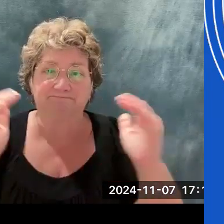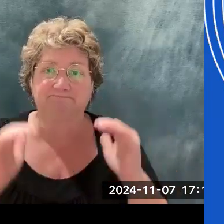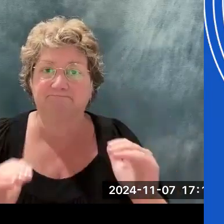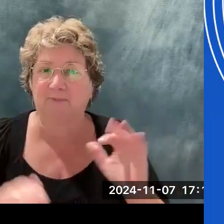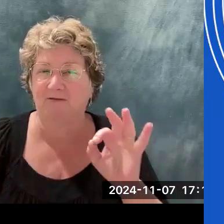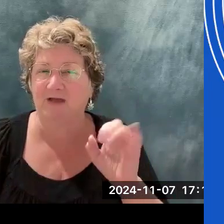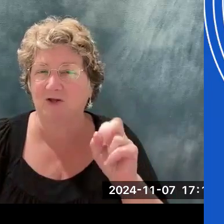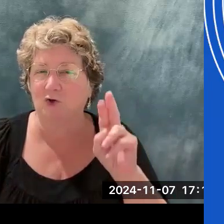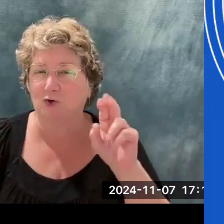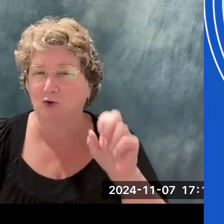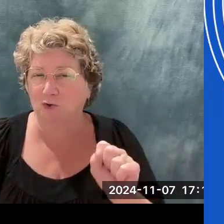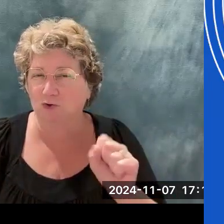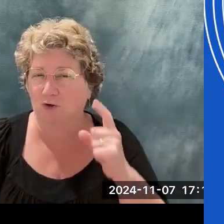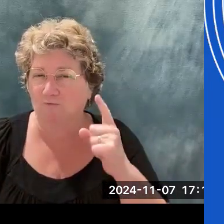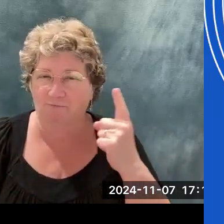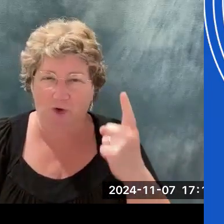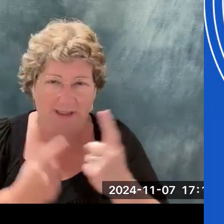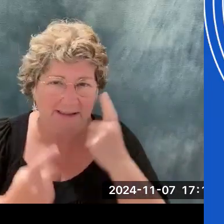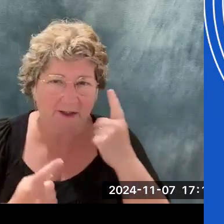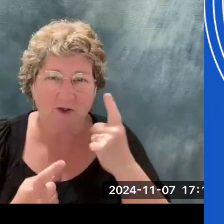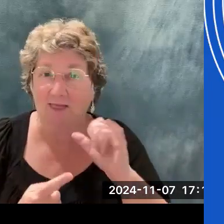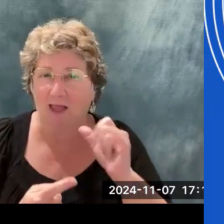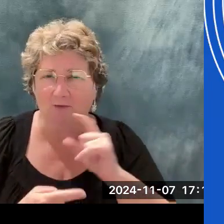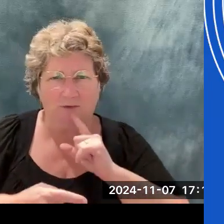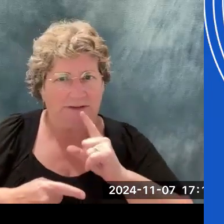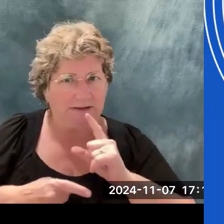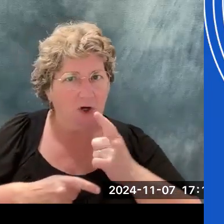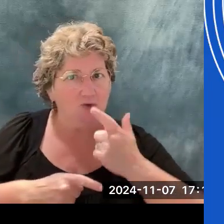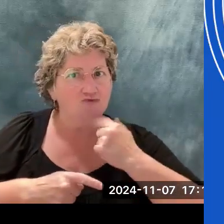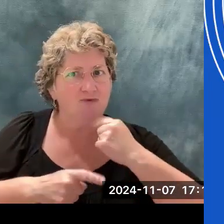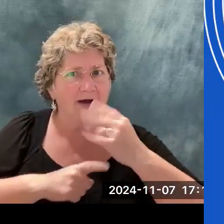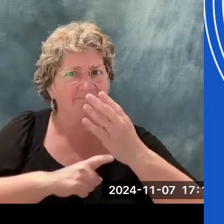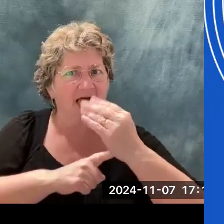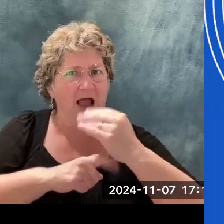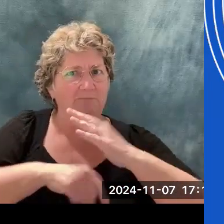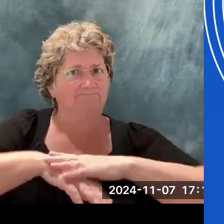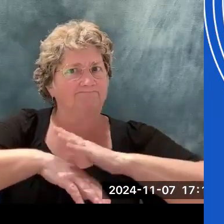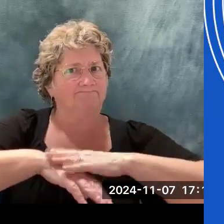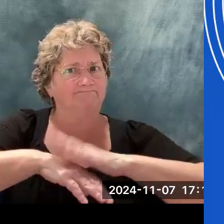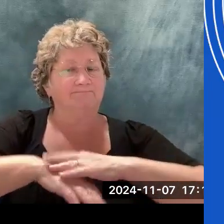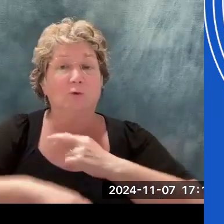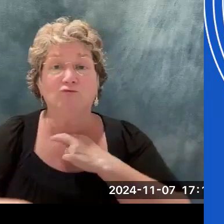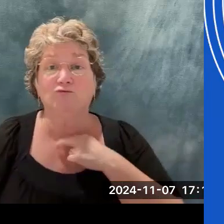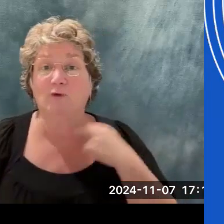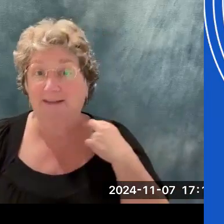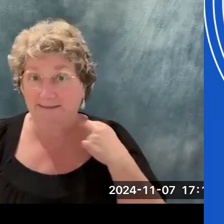you know, what are some of the red flags to look for and risks, as well as how we can help, right?